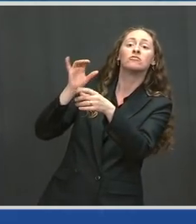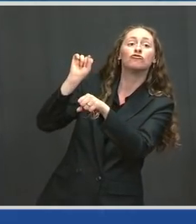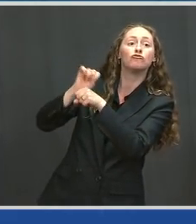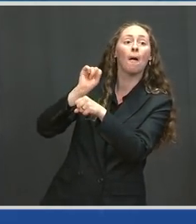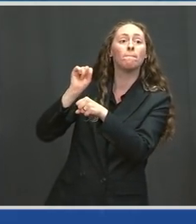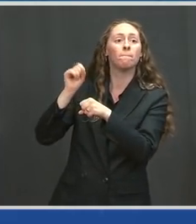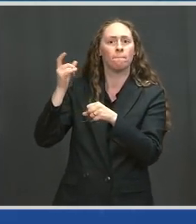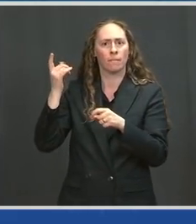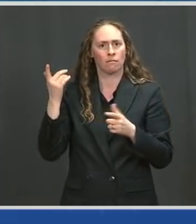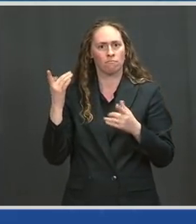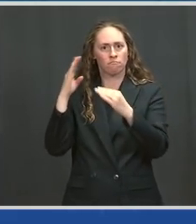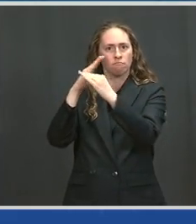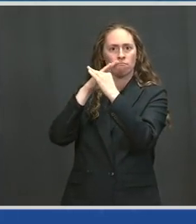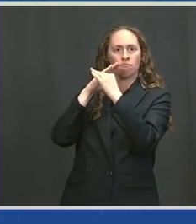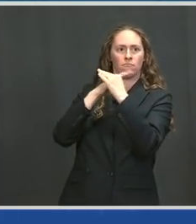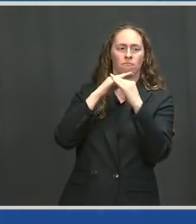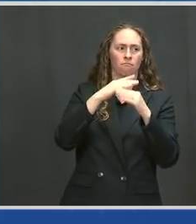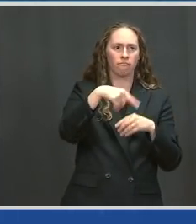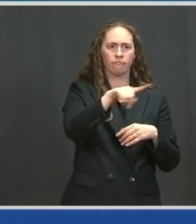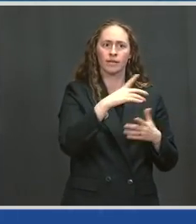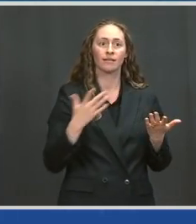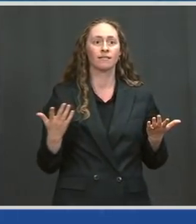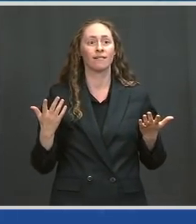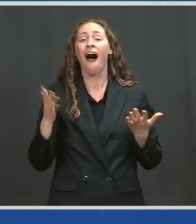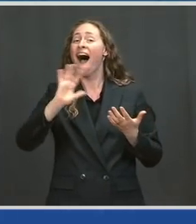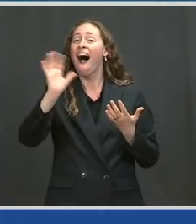So guess what? They're going to get the money to build those